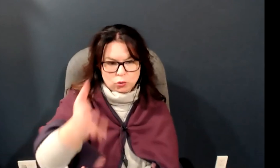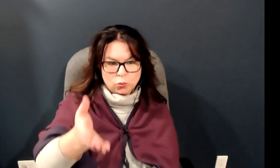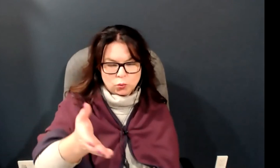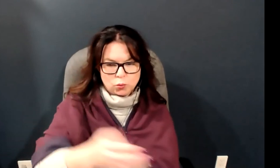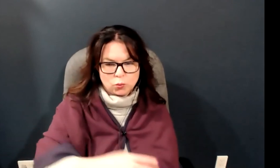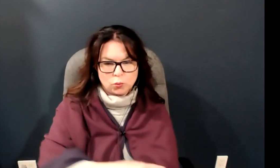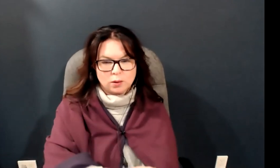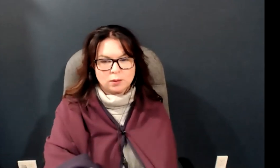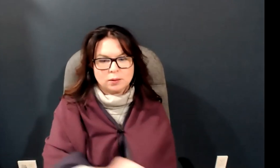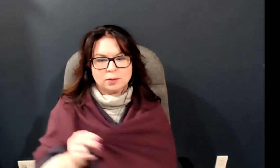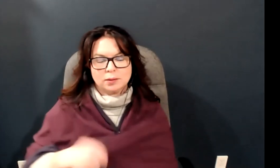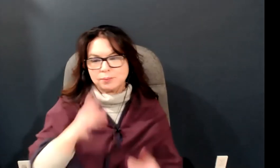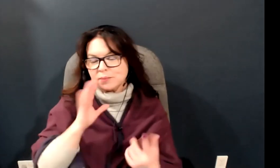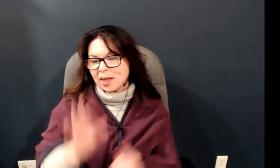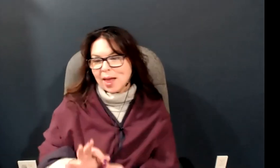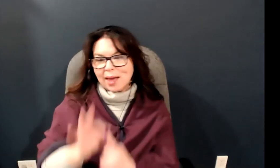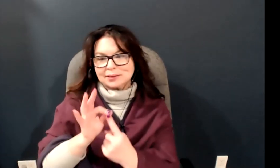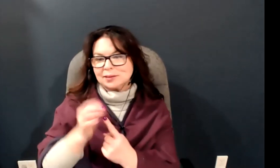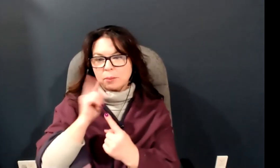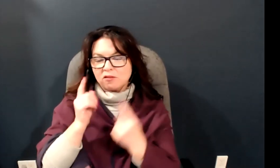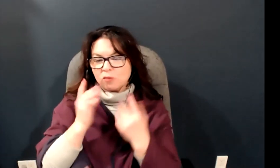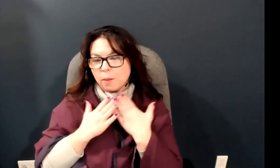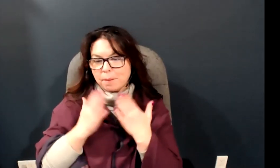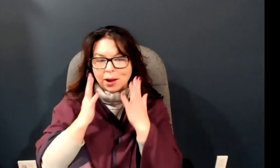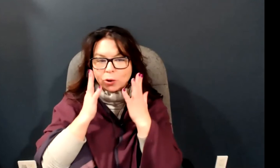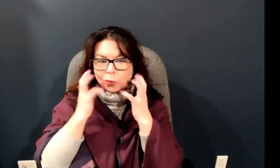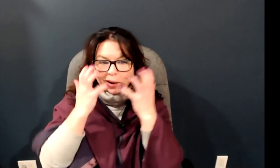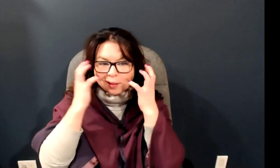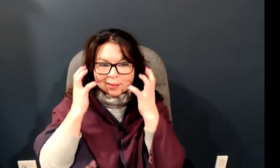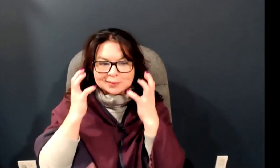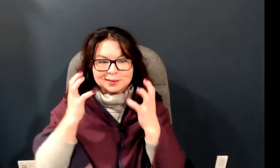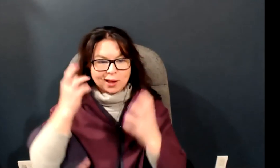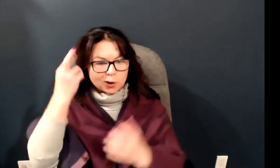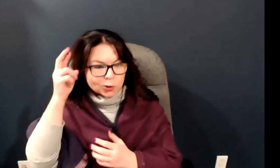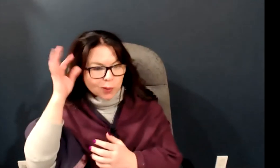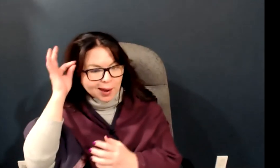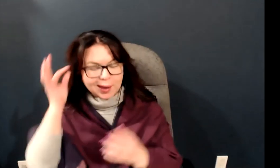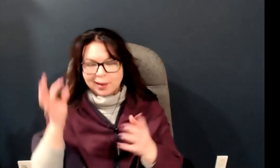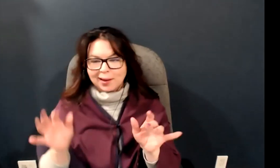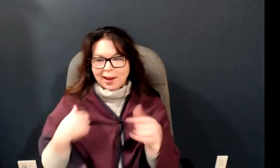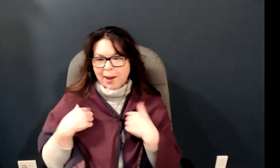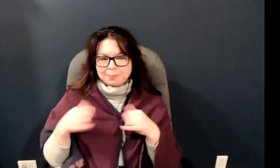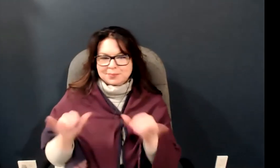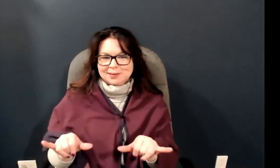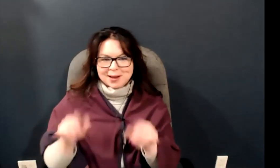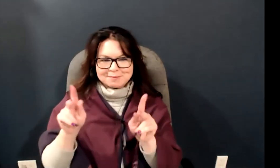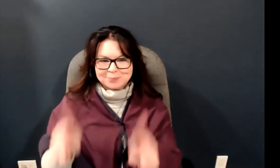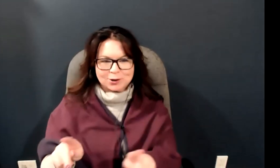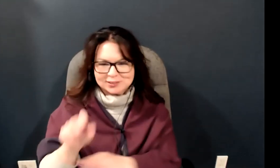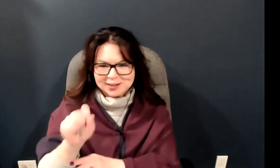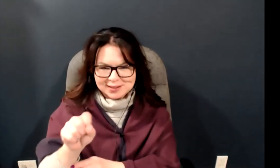visual material and works of art in a manner that requires you to look deeper than what's